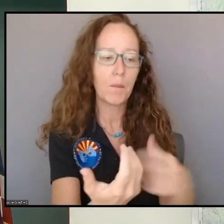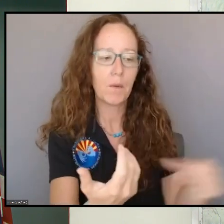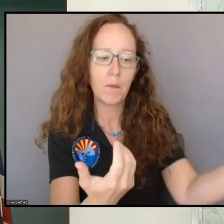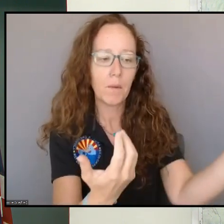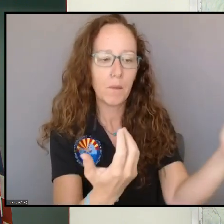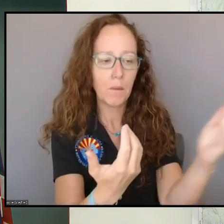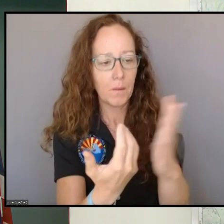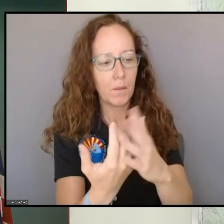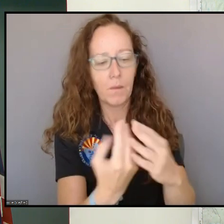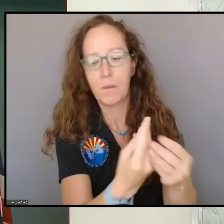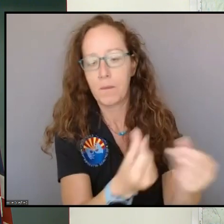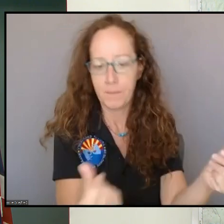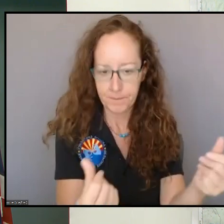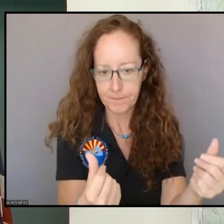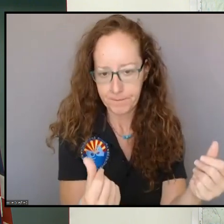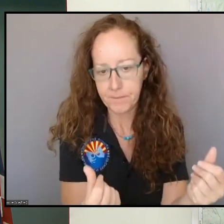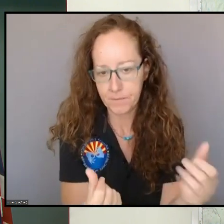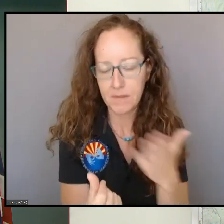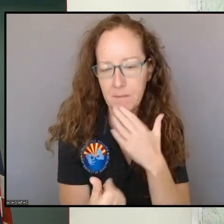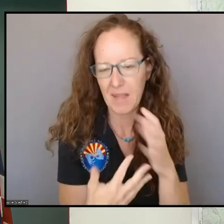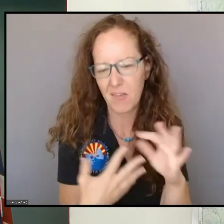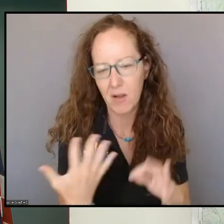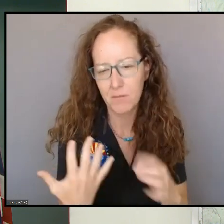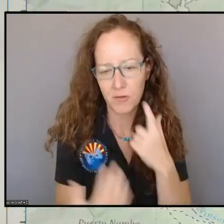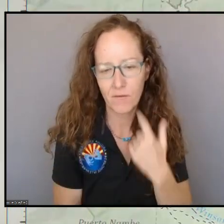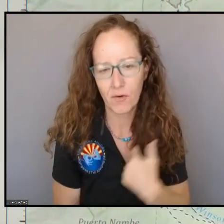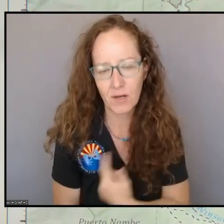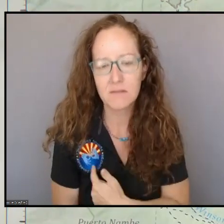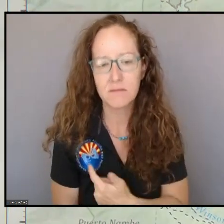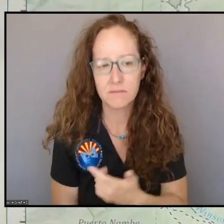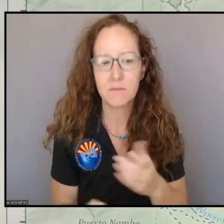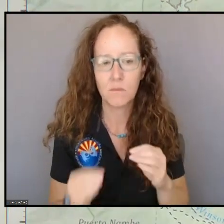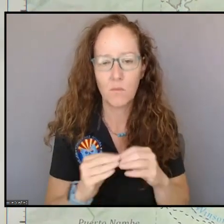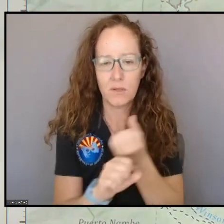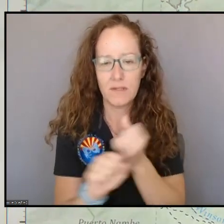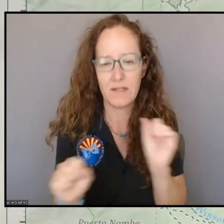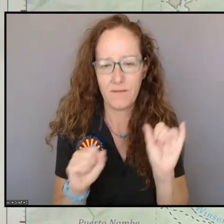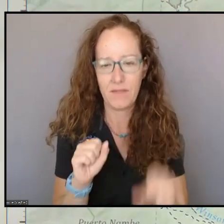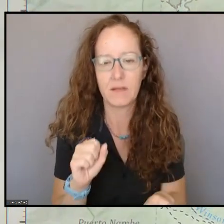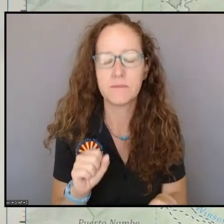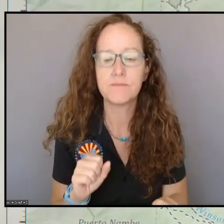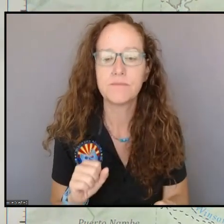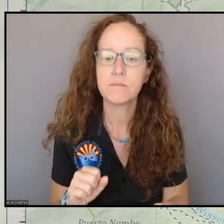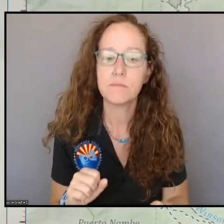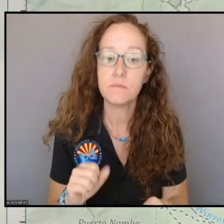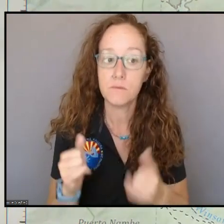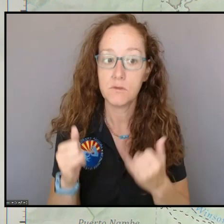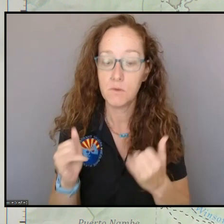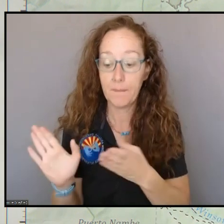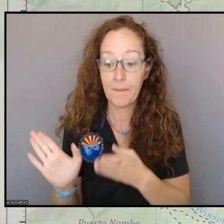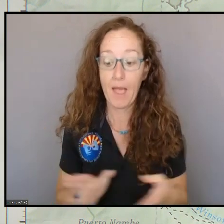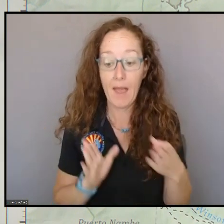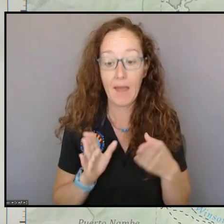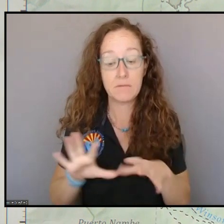operation-- the planned firing operations, they're working very diligently at preparing those, and it's not going to be